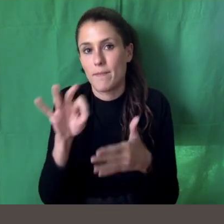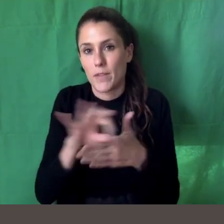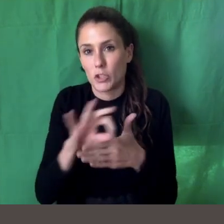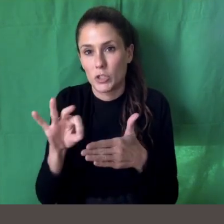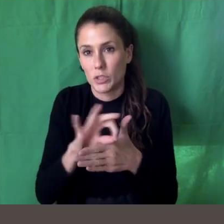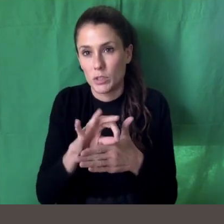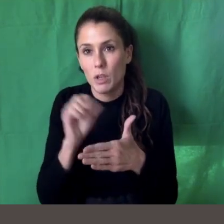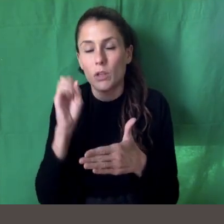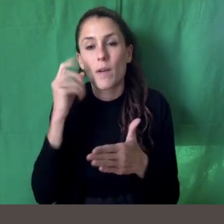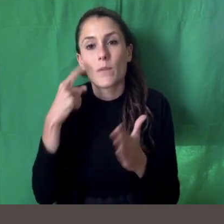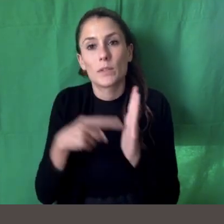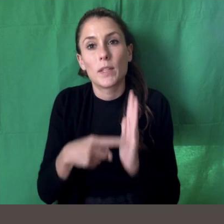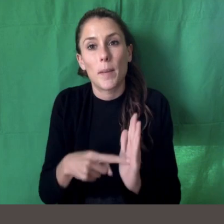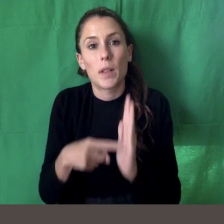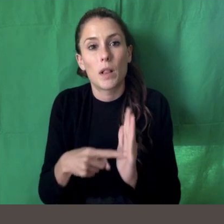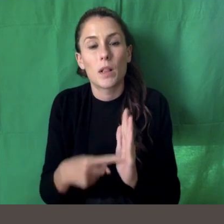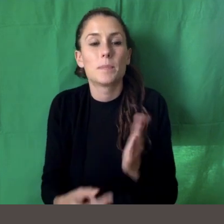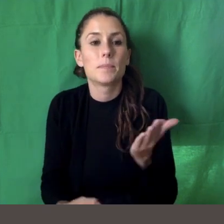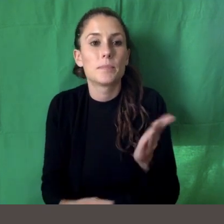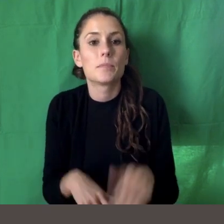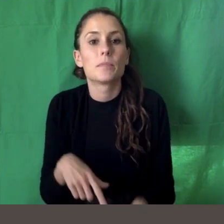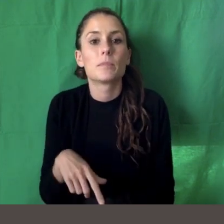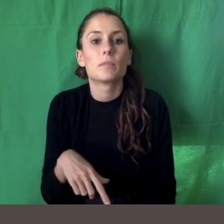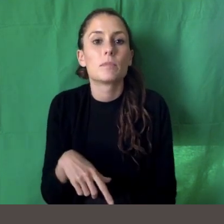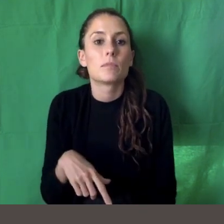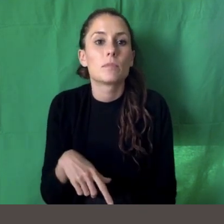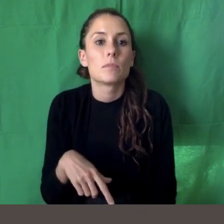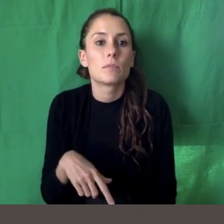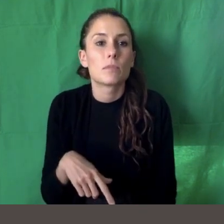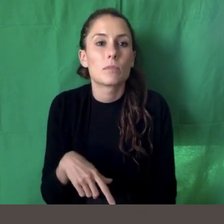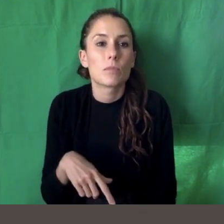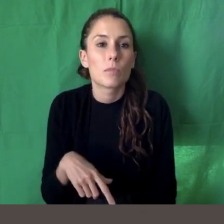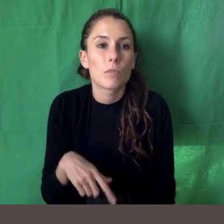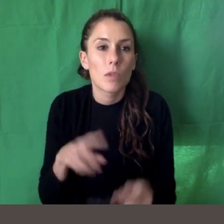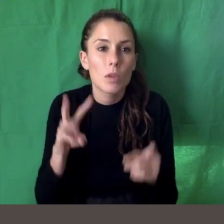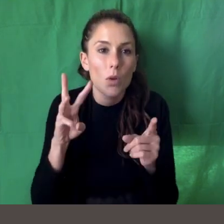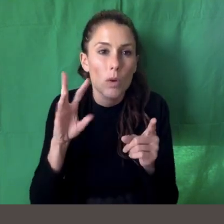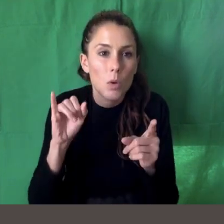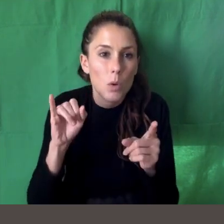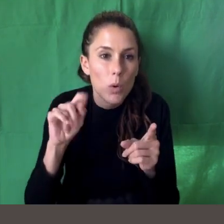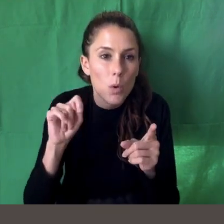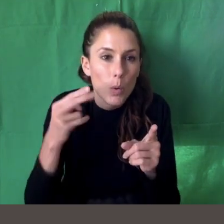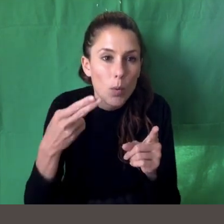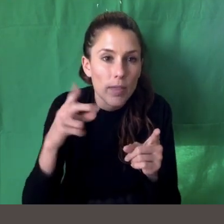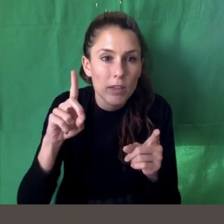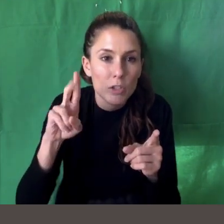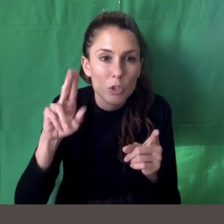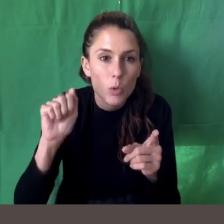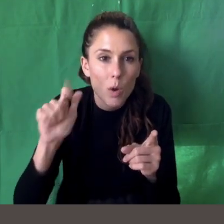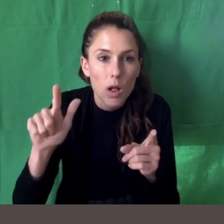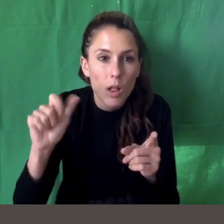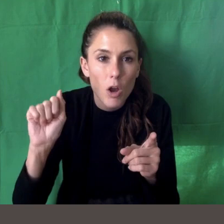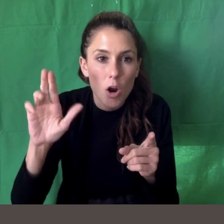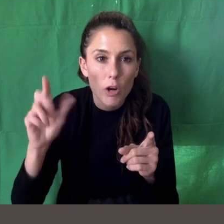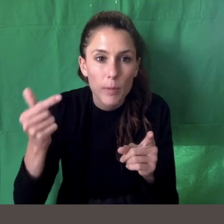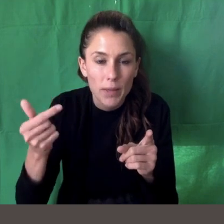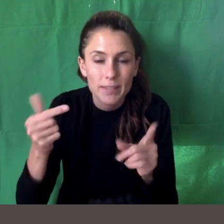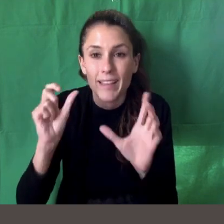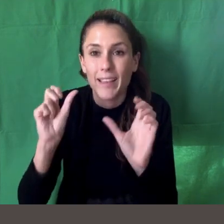with these functions. So for example here the WithDualArgs argument itself can take